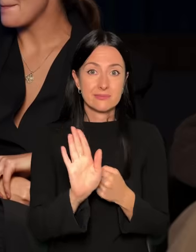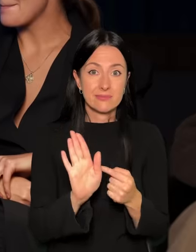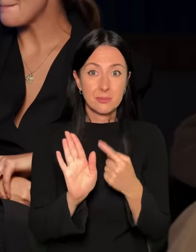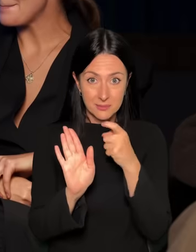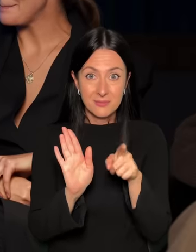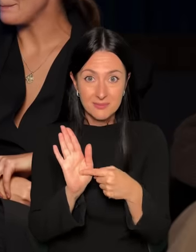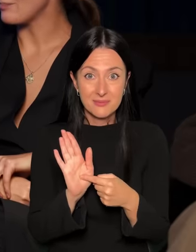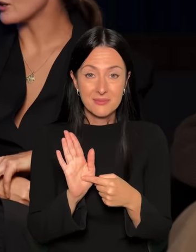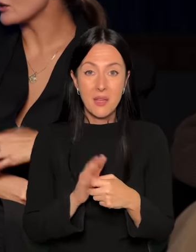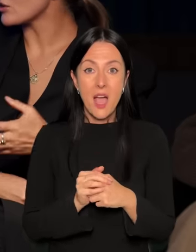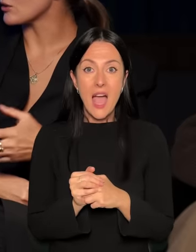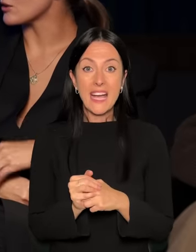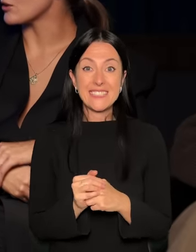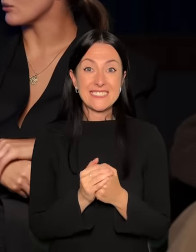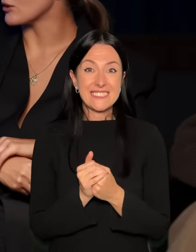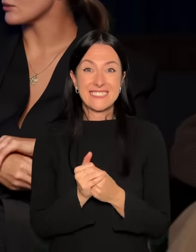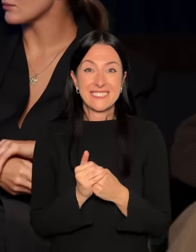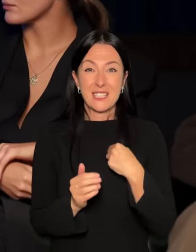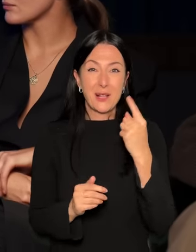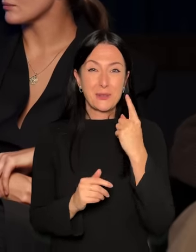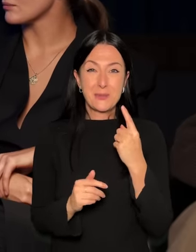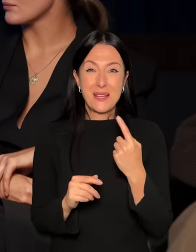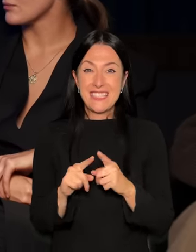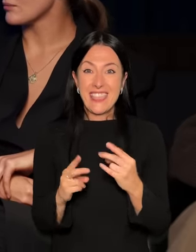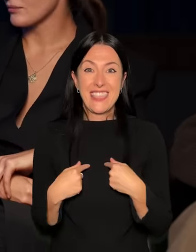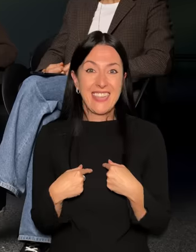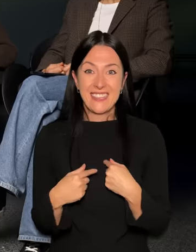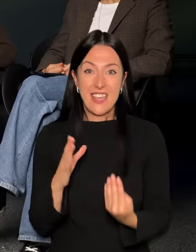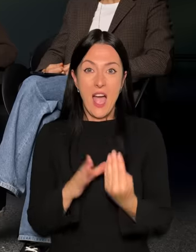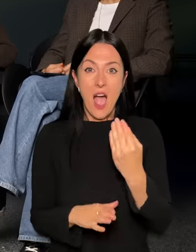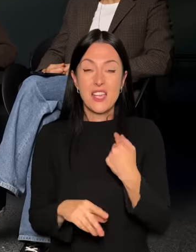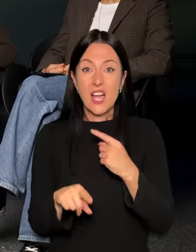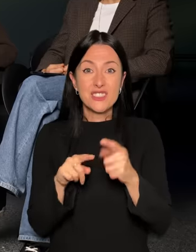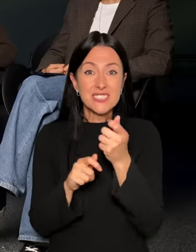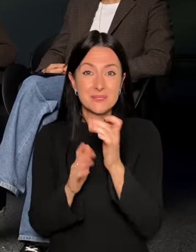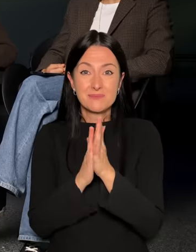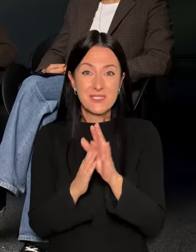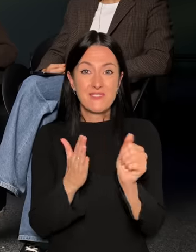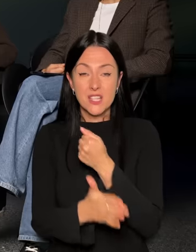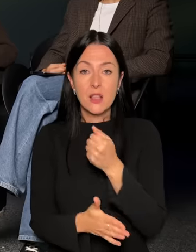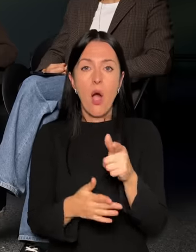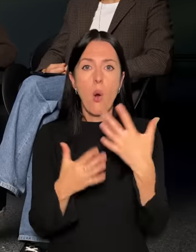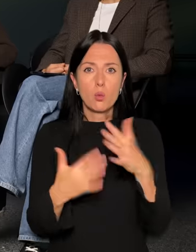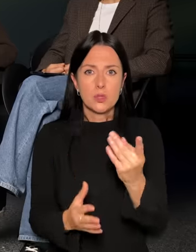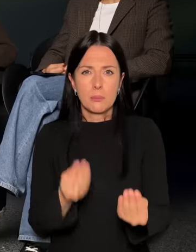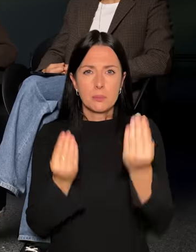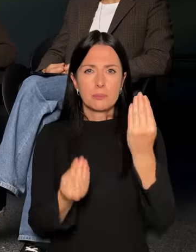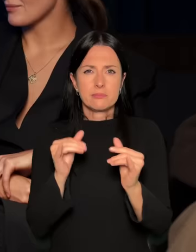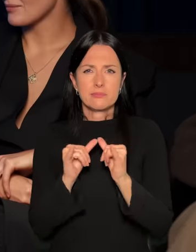He said, "Is this you...?" Why do they do that? I think, what if it wasn't me. quickly messaged to have it deleted, but it started going viral very quickly.